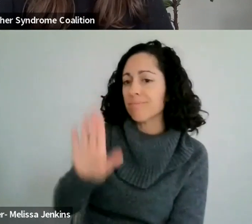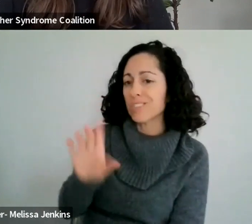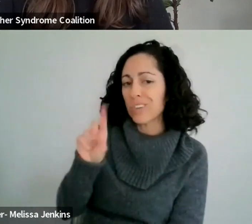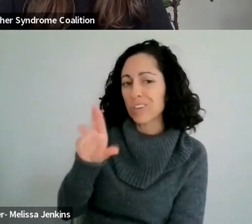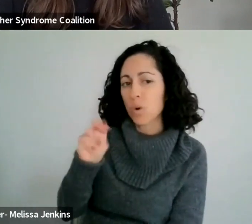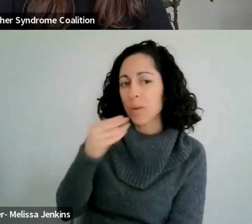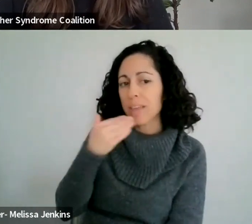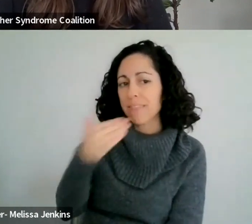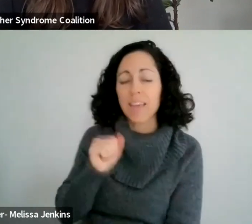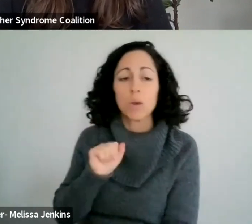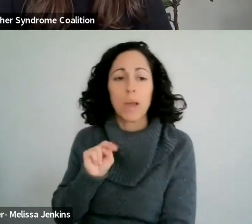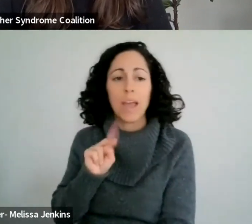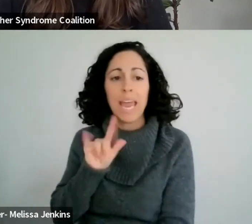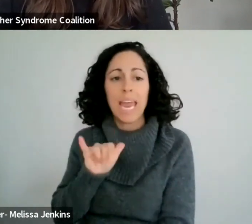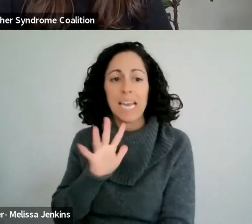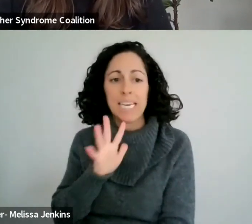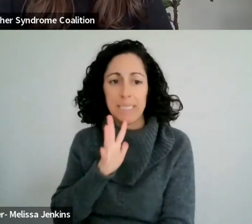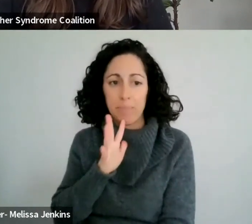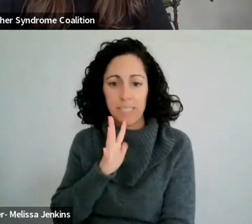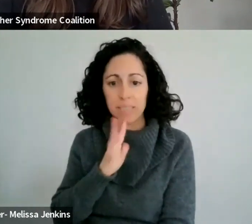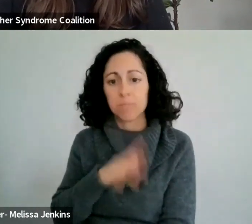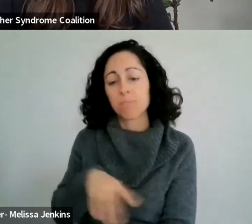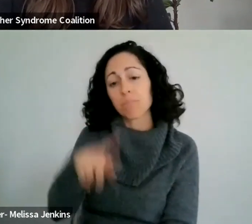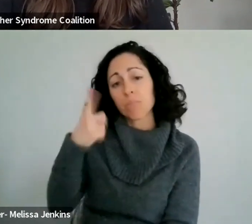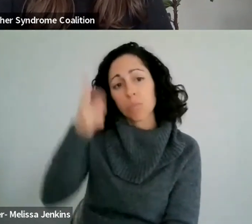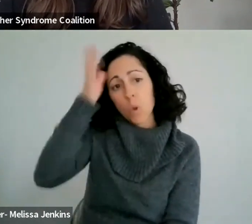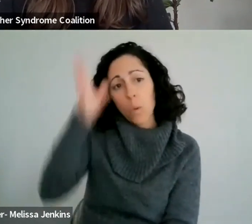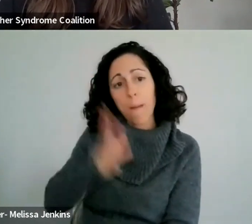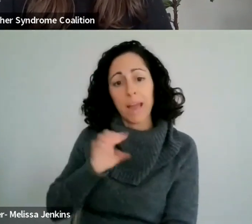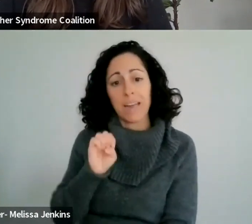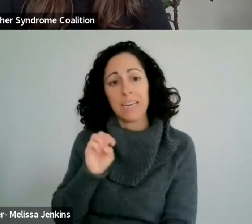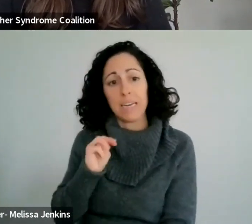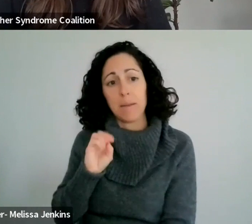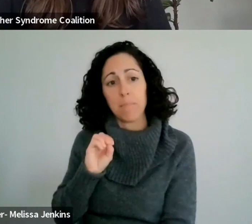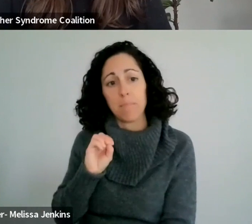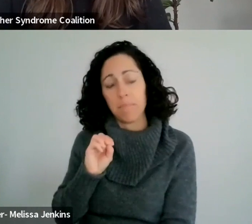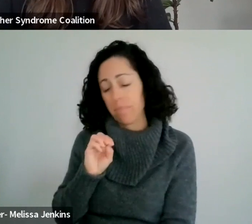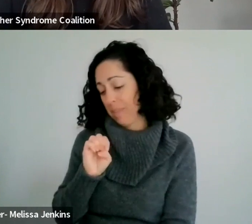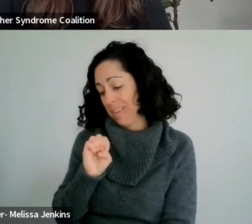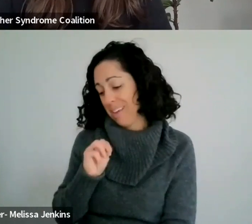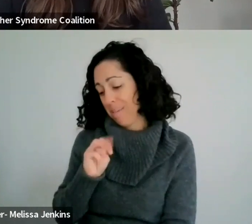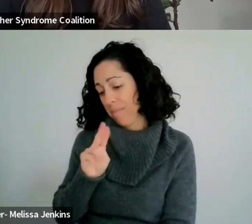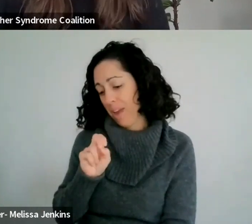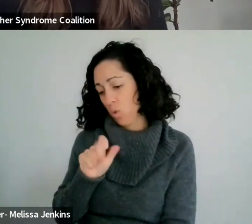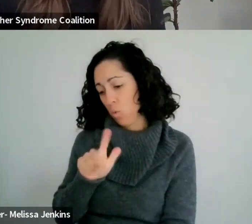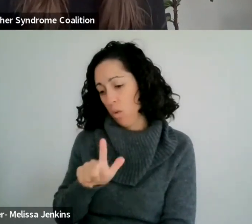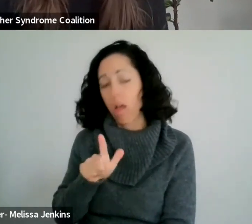Emmanuel asks, "I heard there's going to be a phase 3 study in Europe. And will the study have a sham group?"